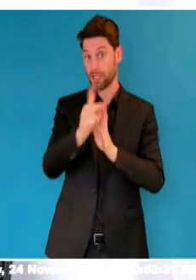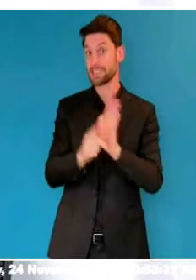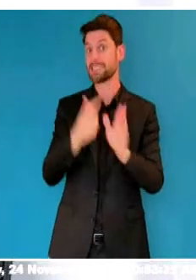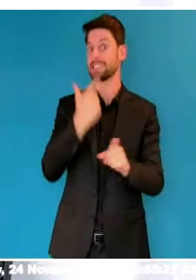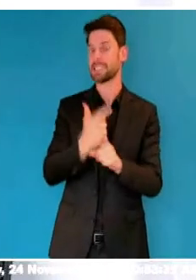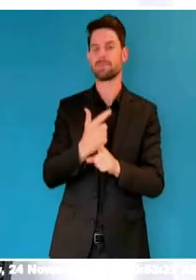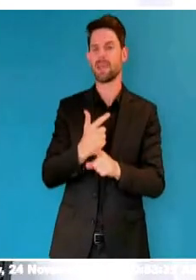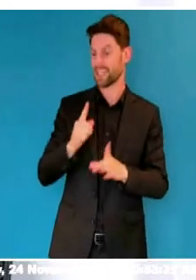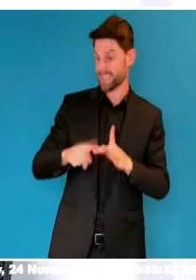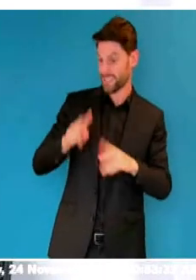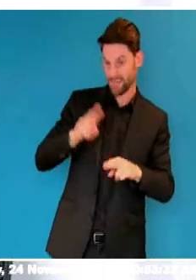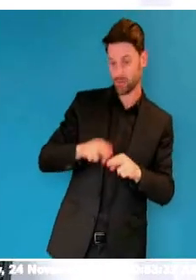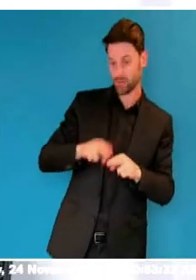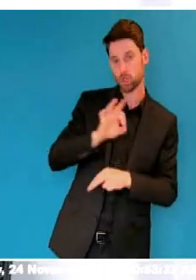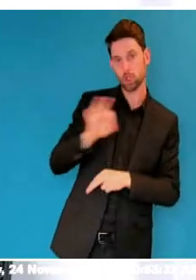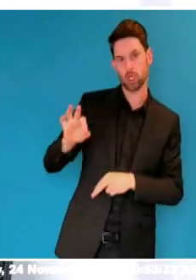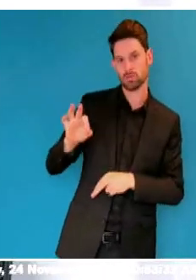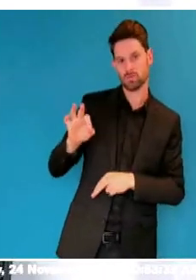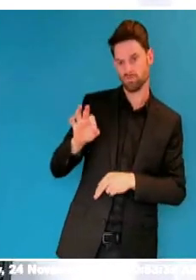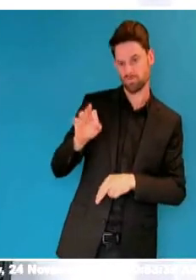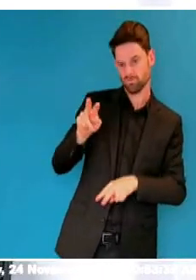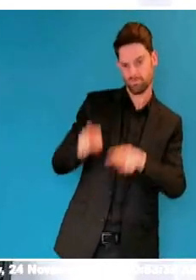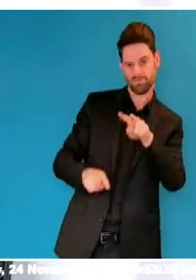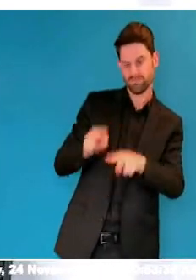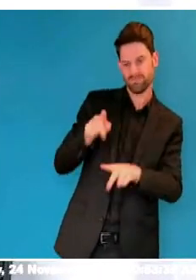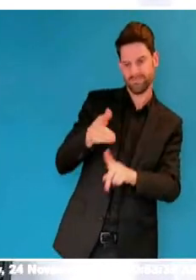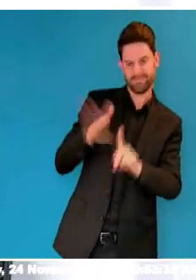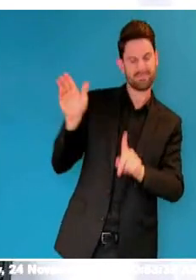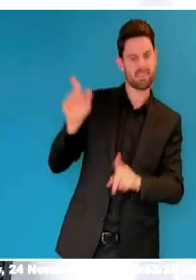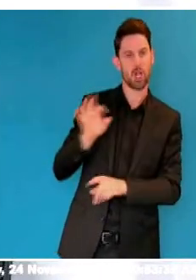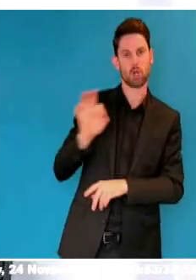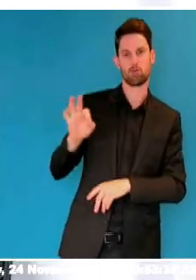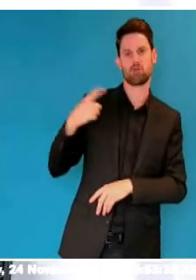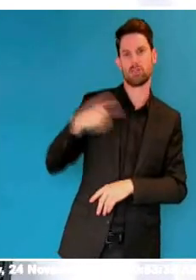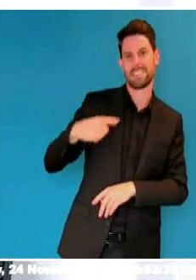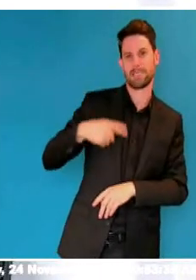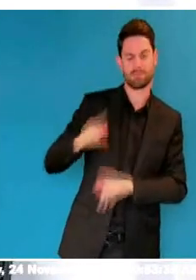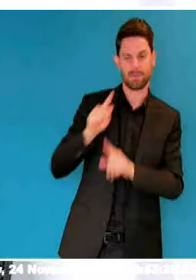it's not reasonably practicable and provide us with that in writing?